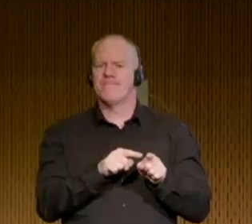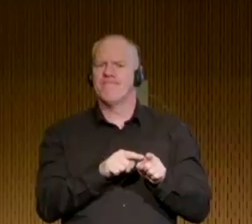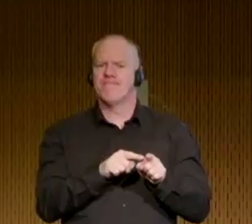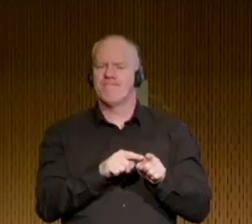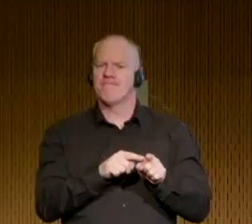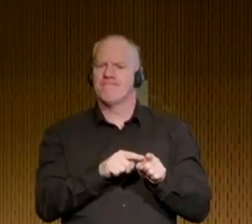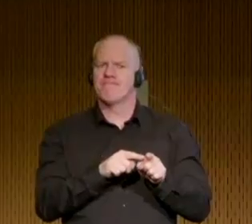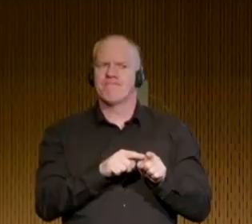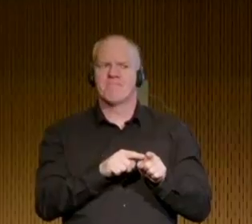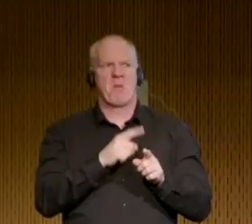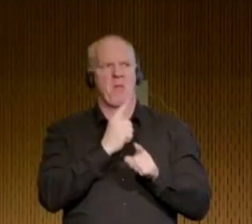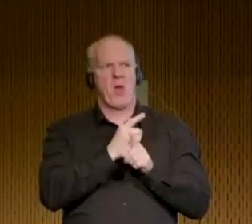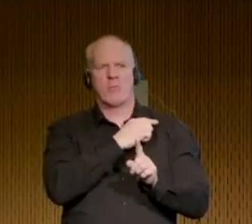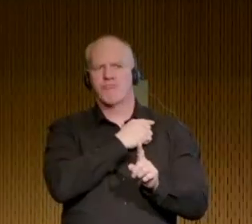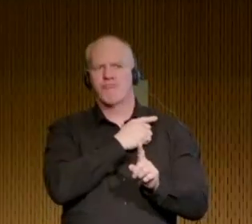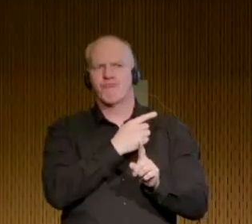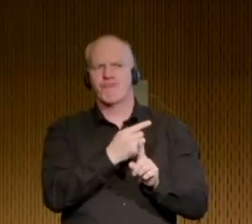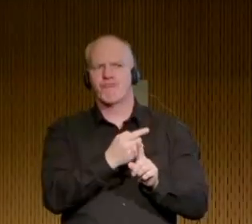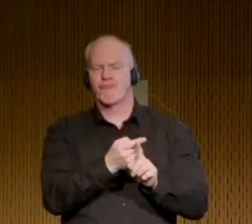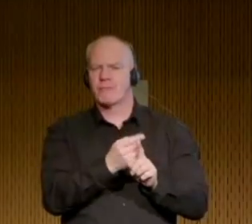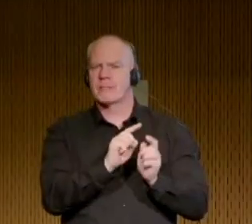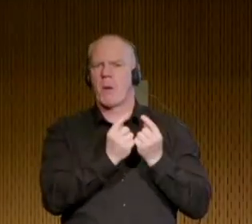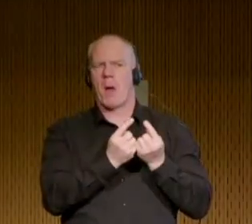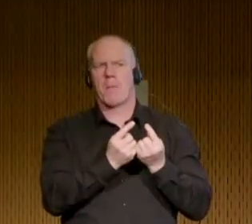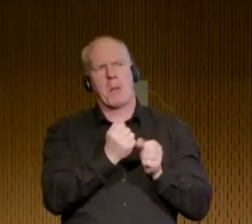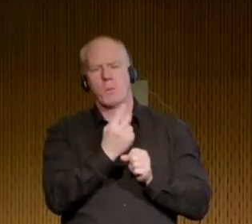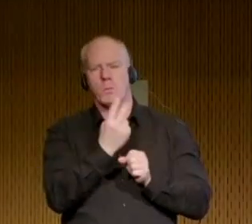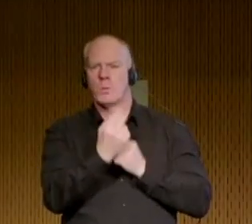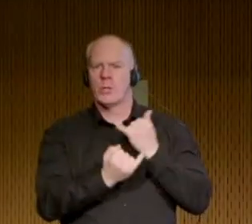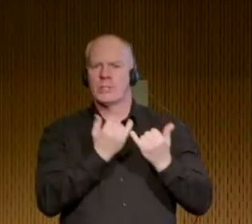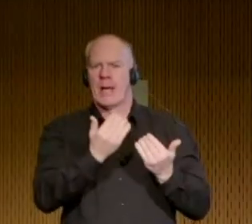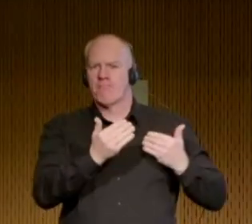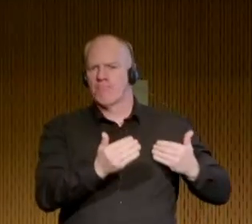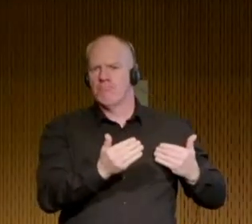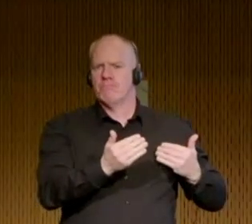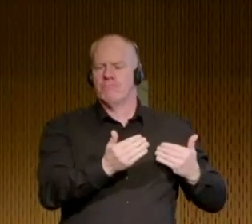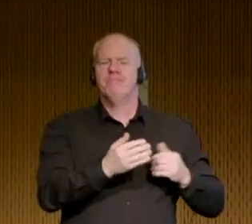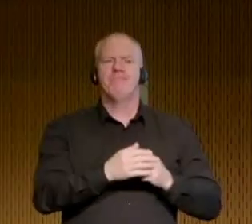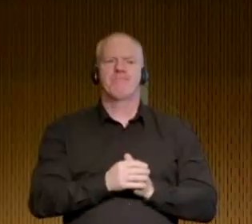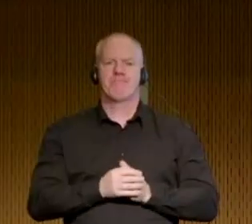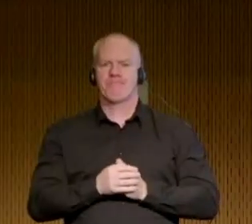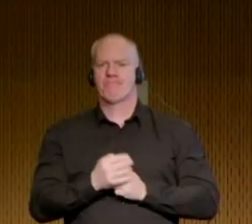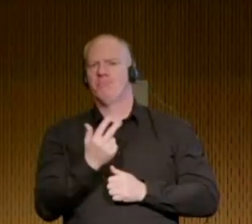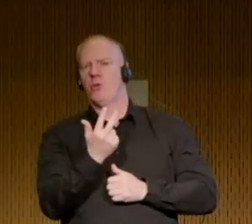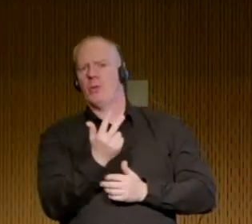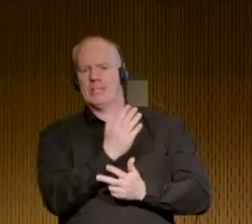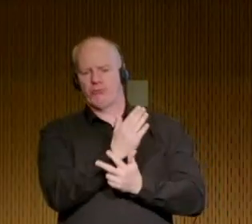we've been in existence as a coherent department for about two years and we have three strands,